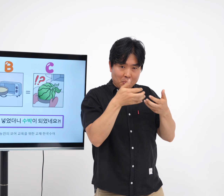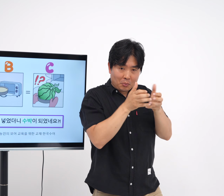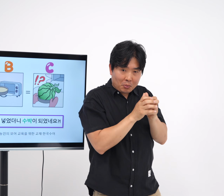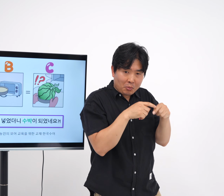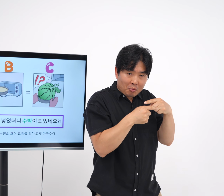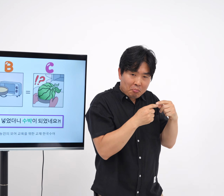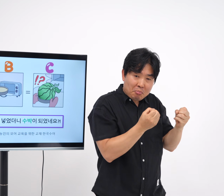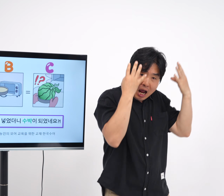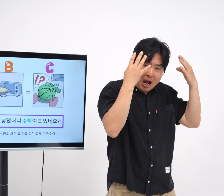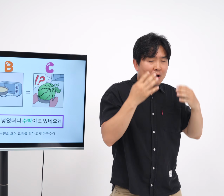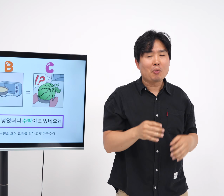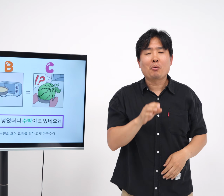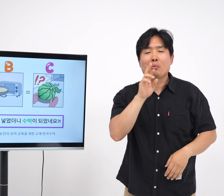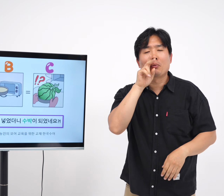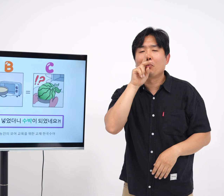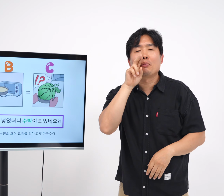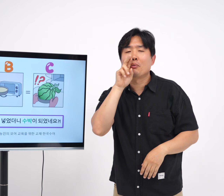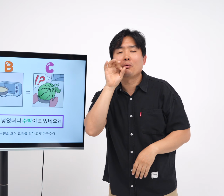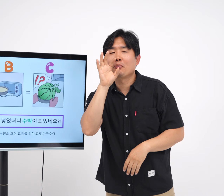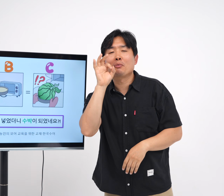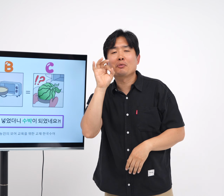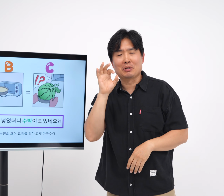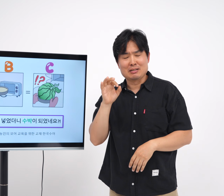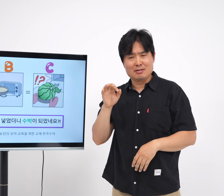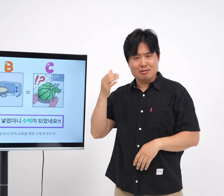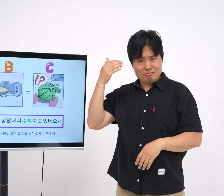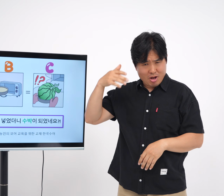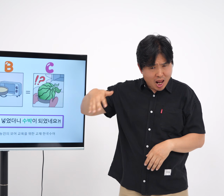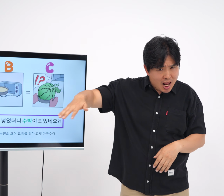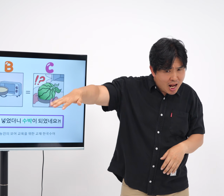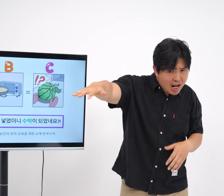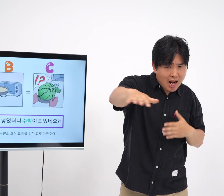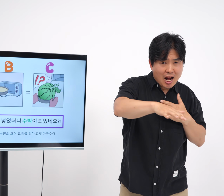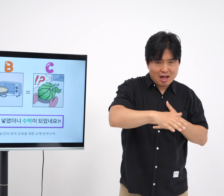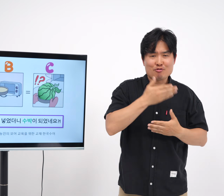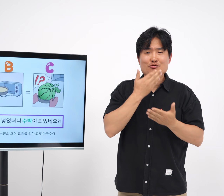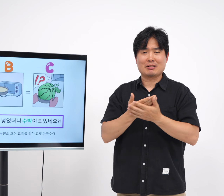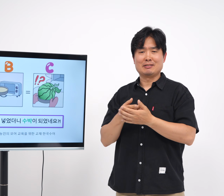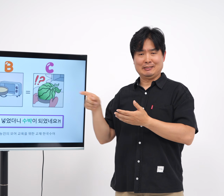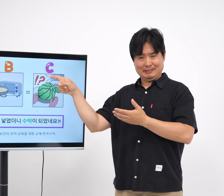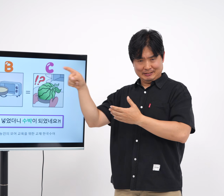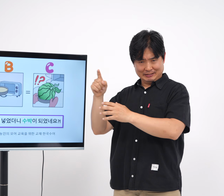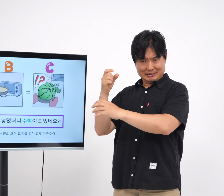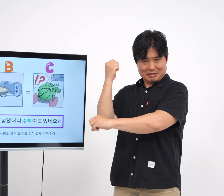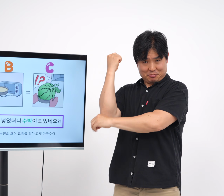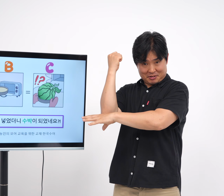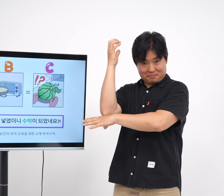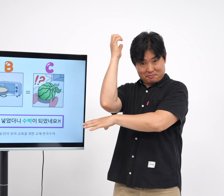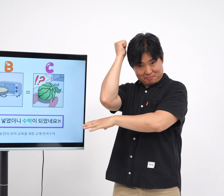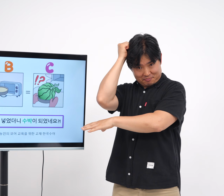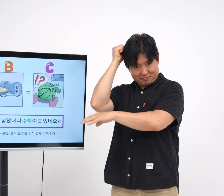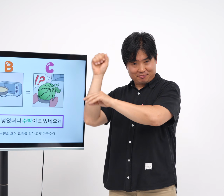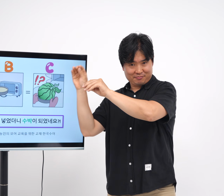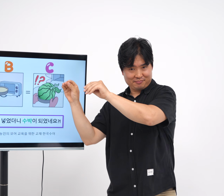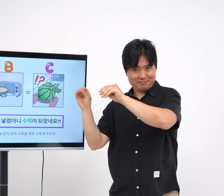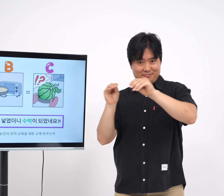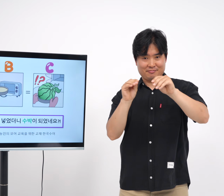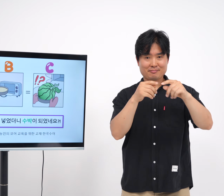'new words' created by the younger generation these days are not appropriate. It is important for everyone to know this. Please remember the basic rules.